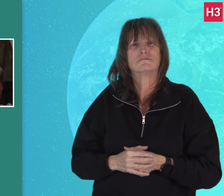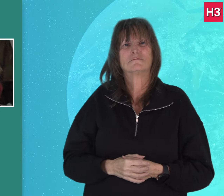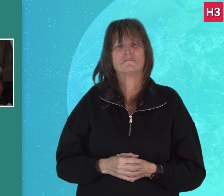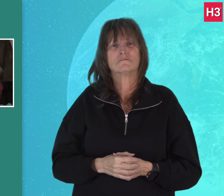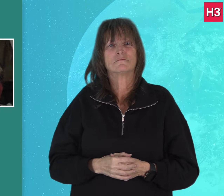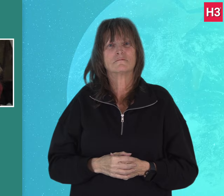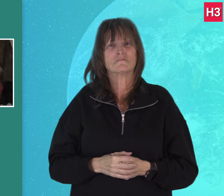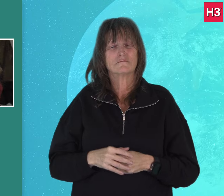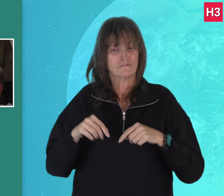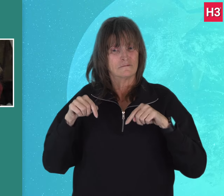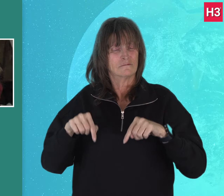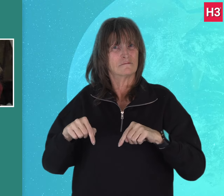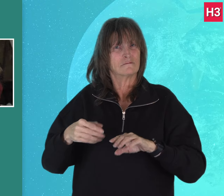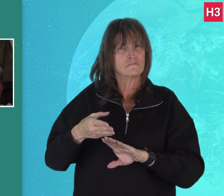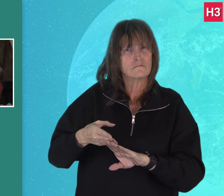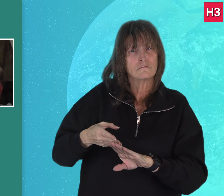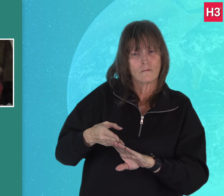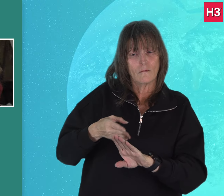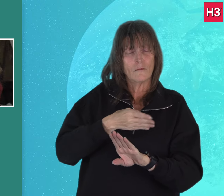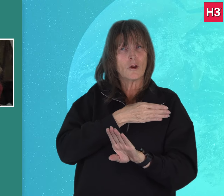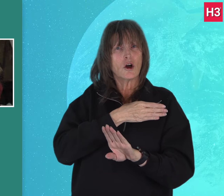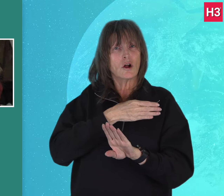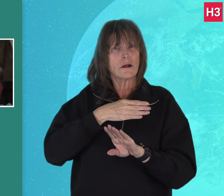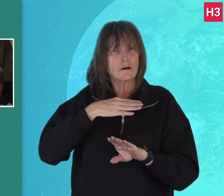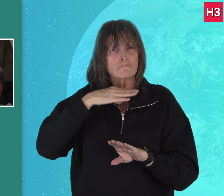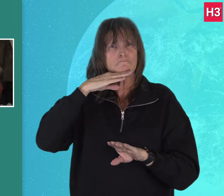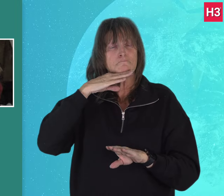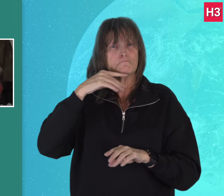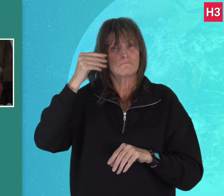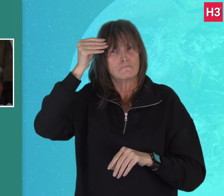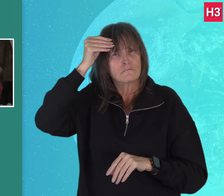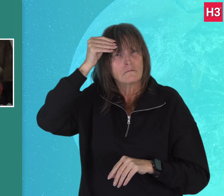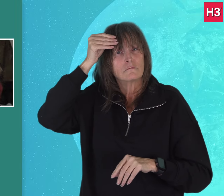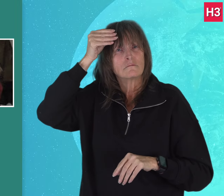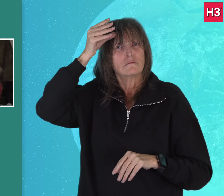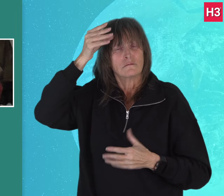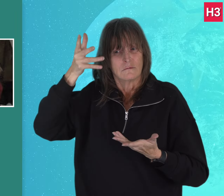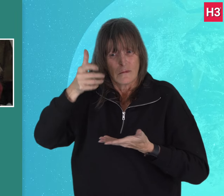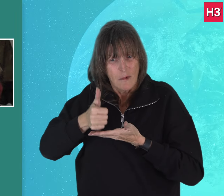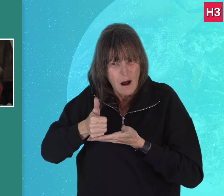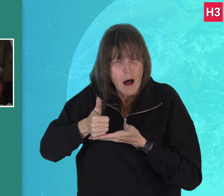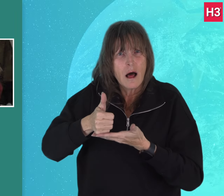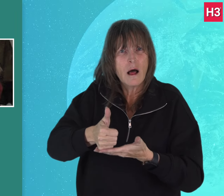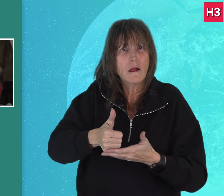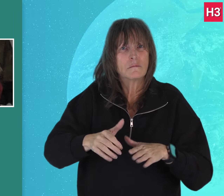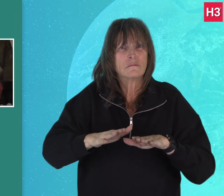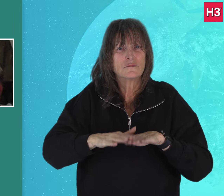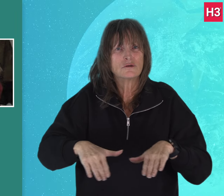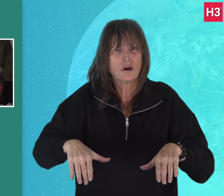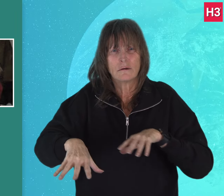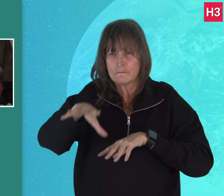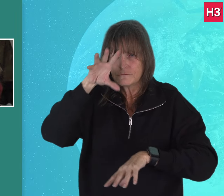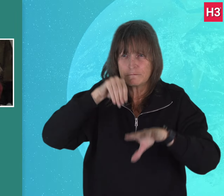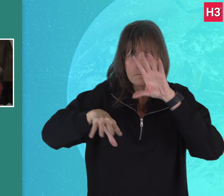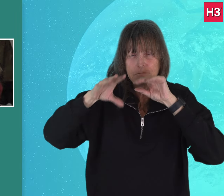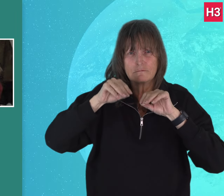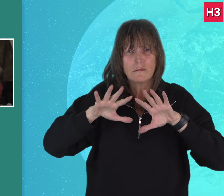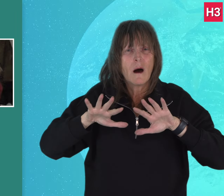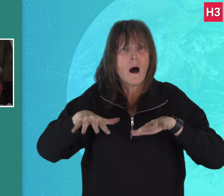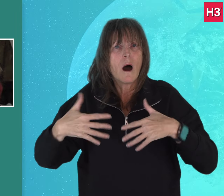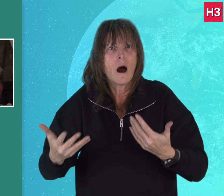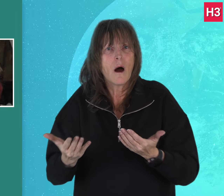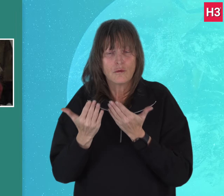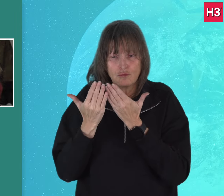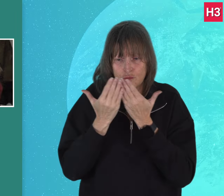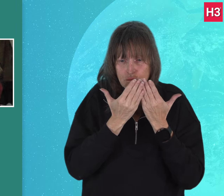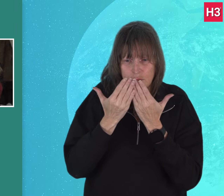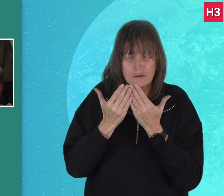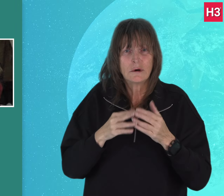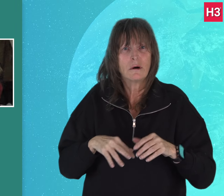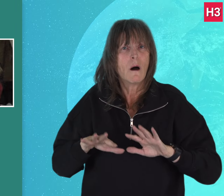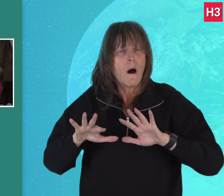by having the world explained to them. These early experiences